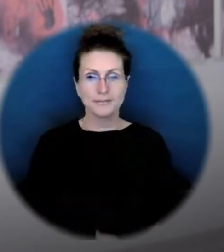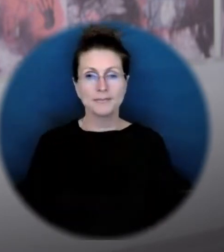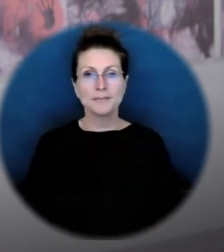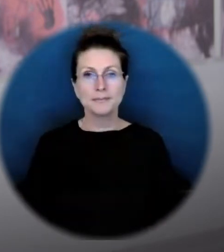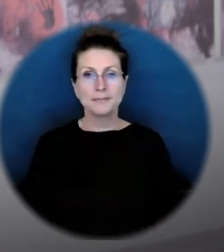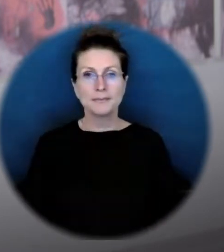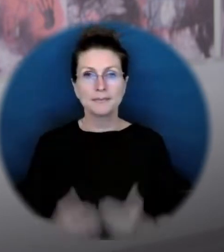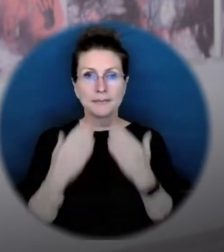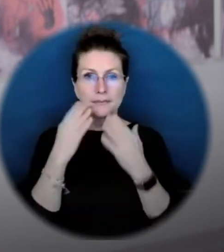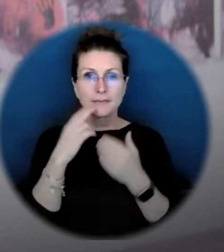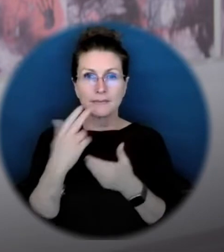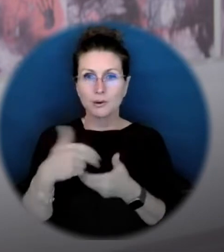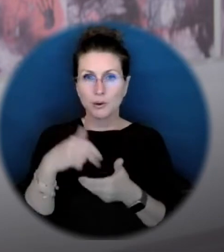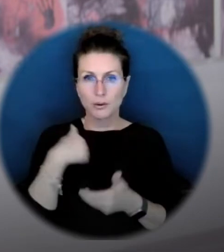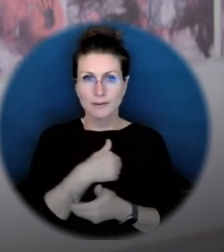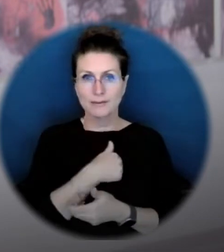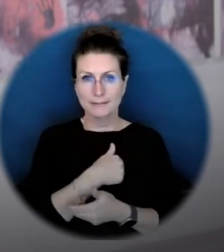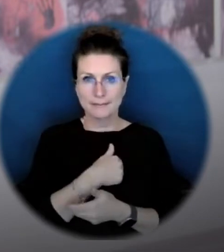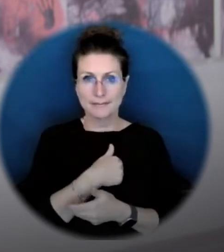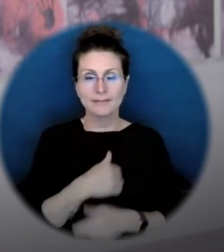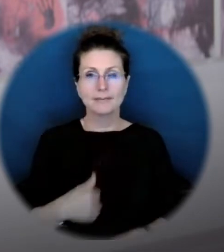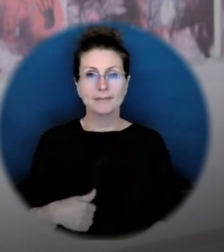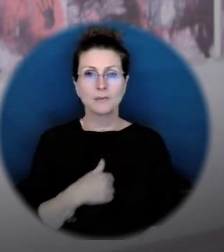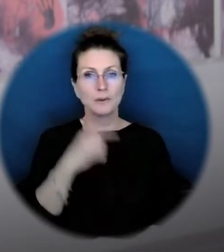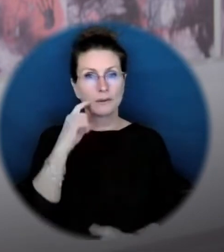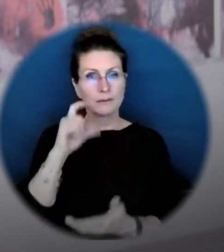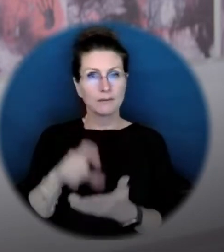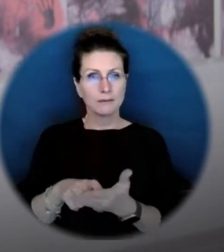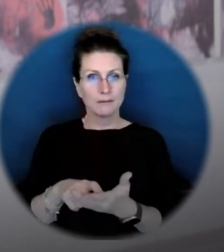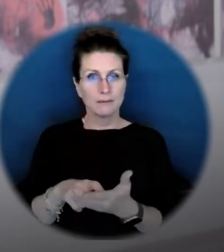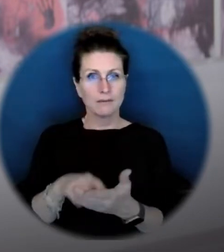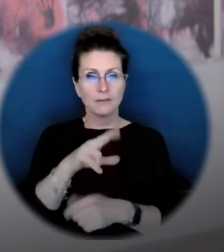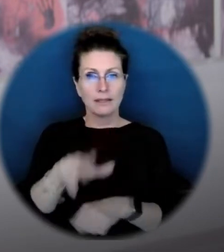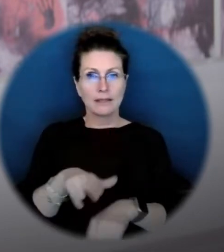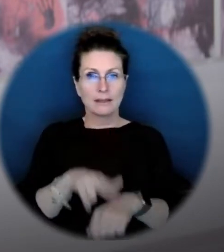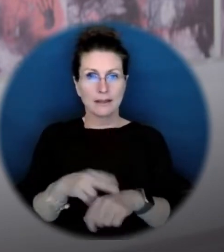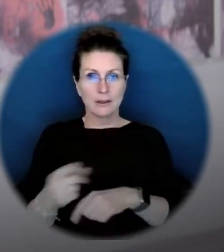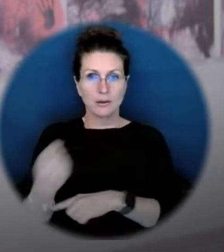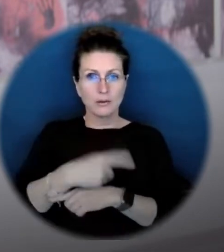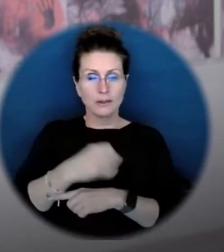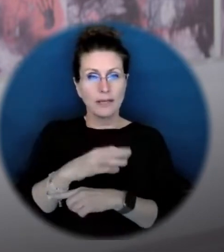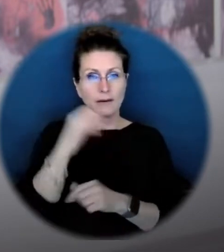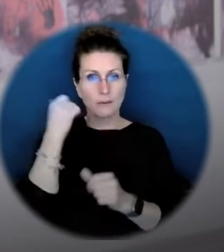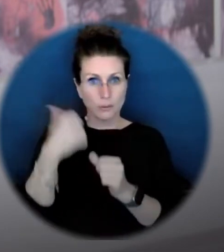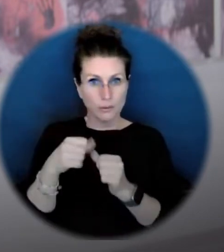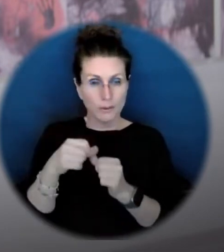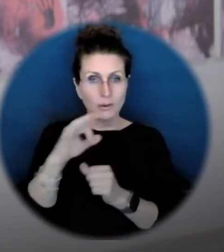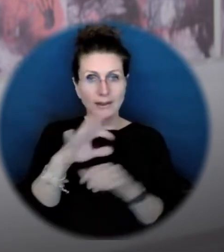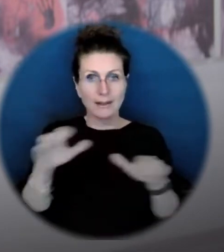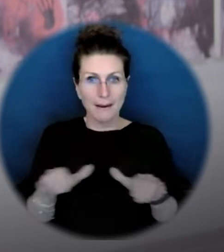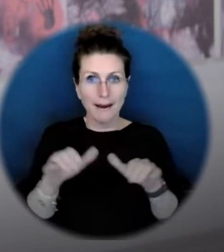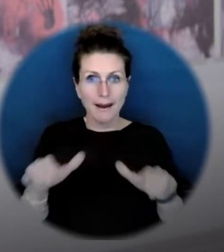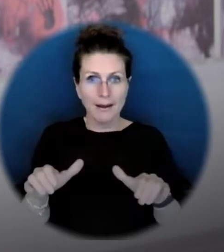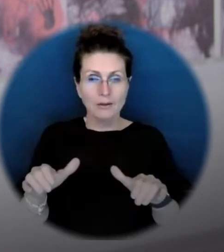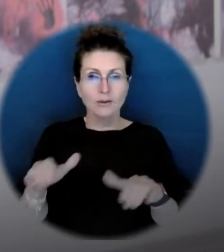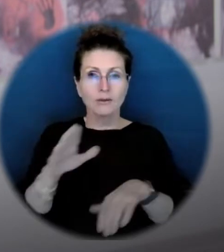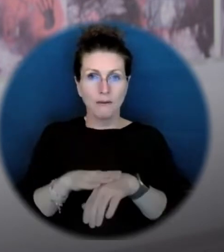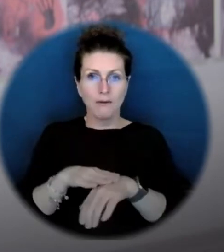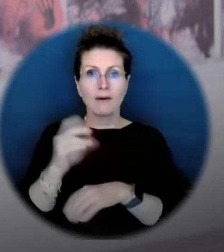Thank you for joining us as we acknowledge the National Day of Remembrance and Action on Violence Against Women,